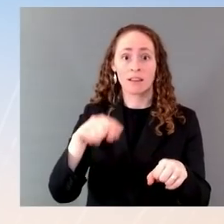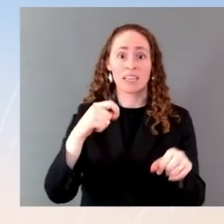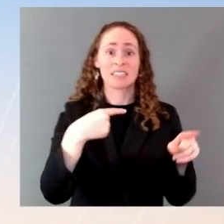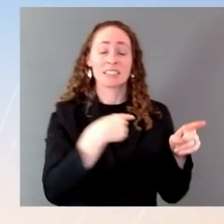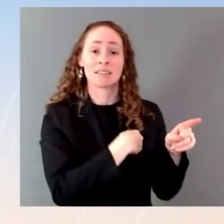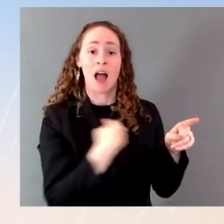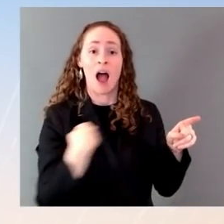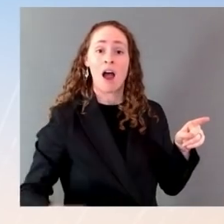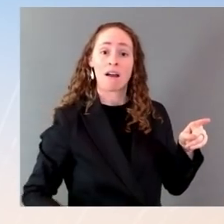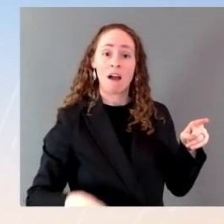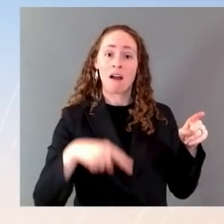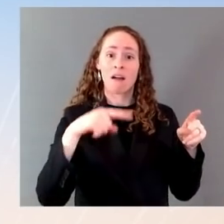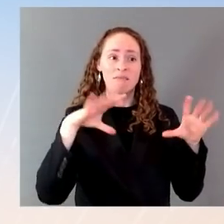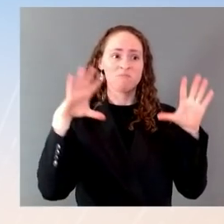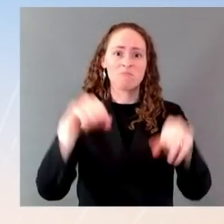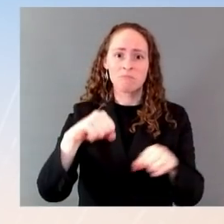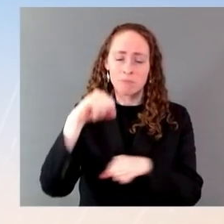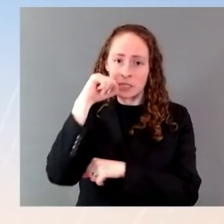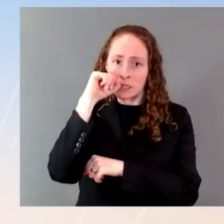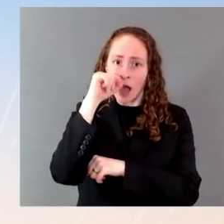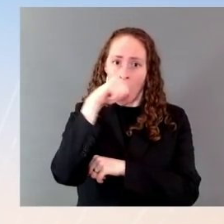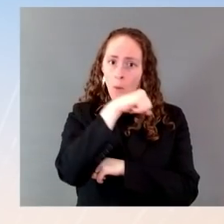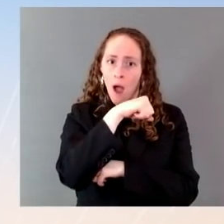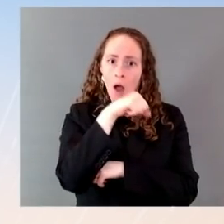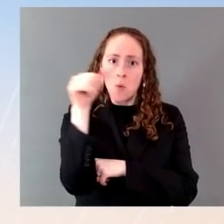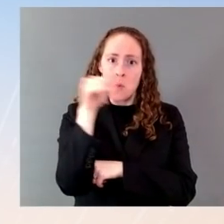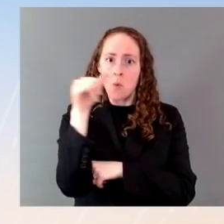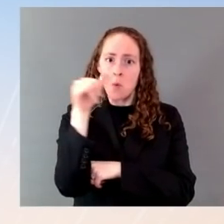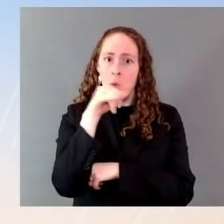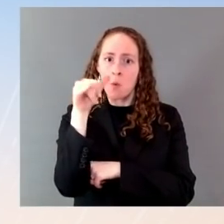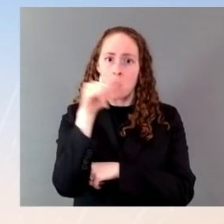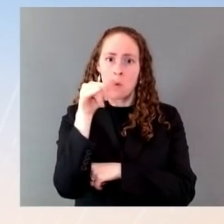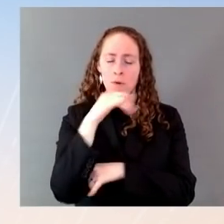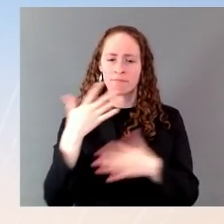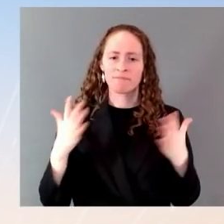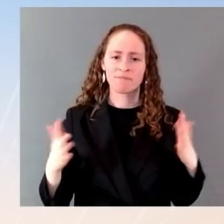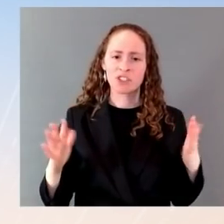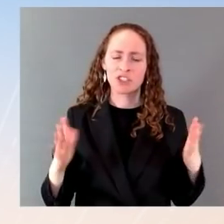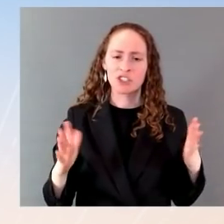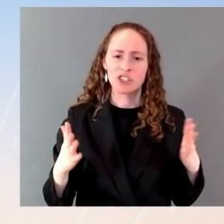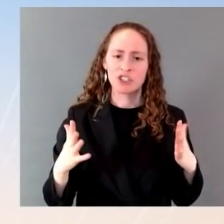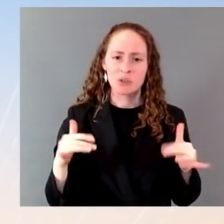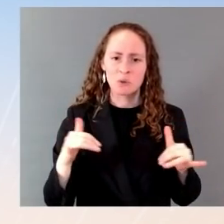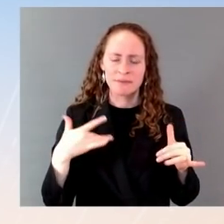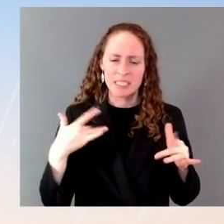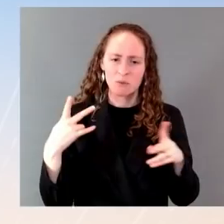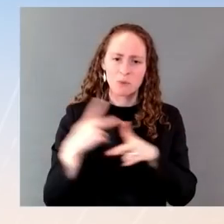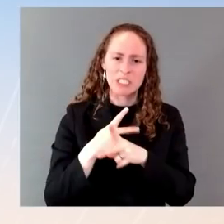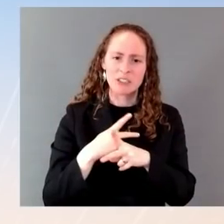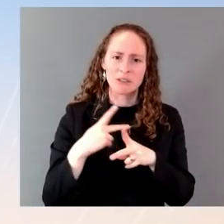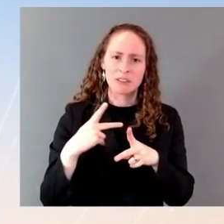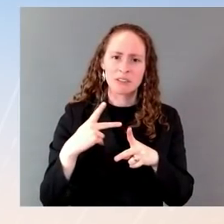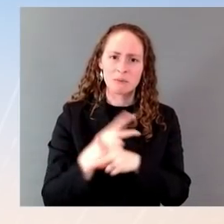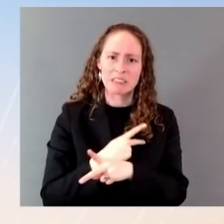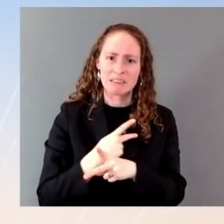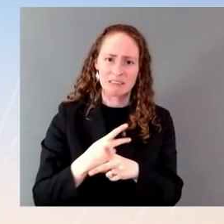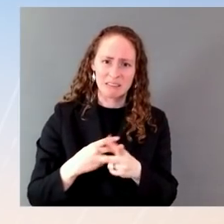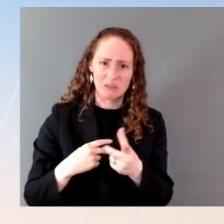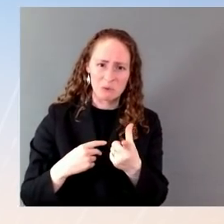Mr. Sullivan: The United States is going to take every action that we can take, from the point of view of both deterrence and diplomacy,